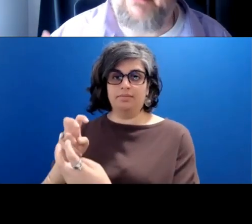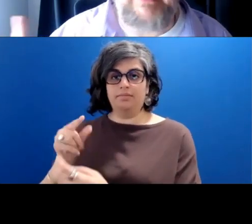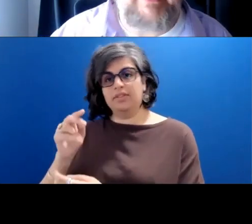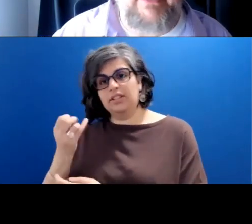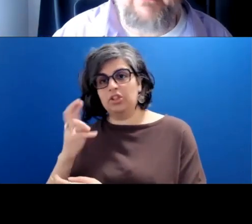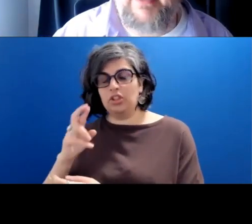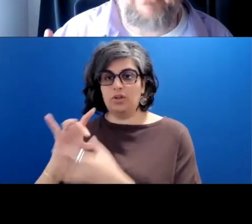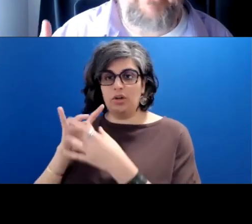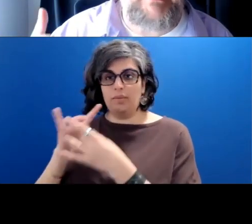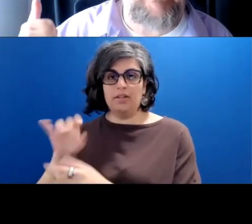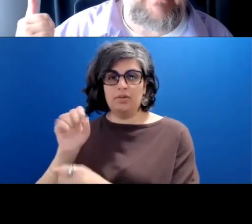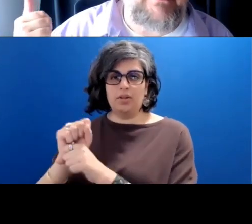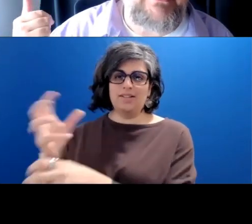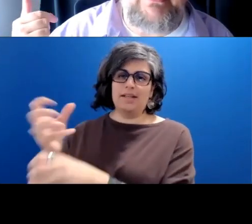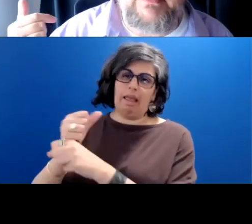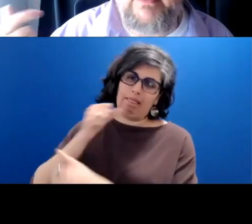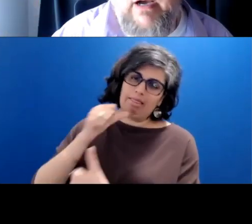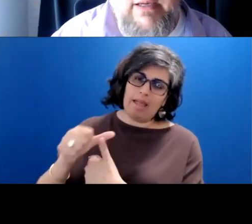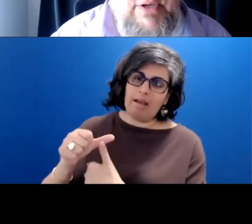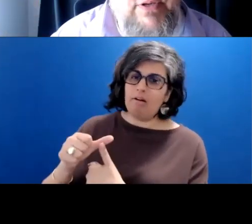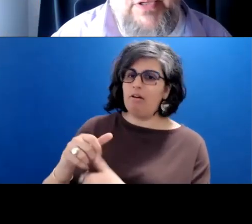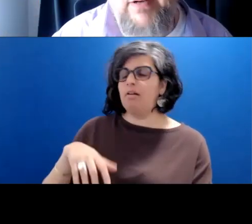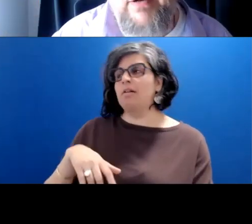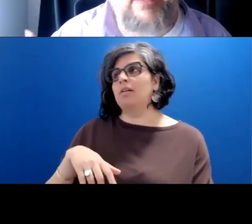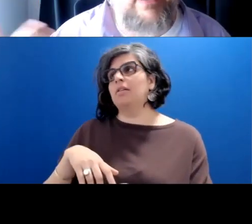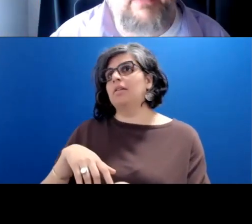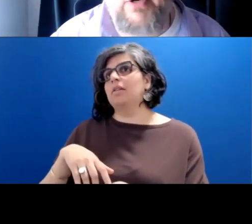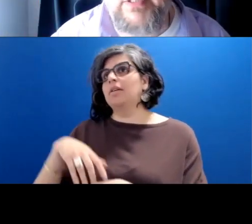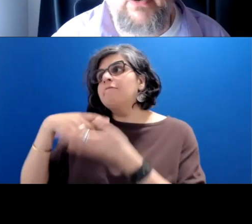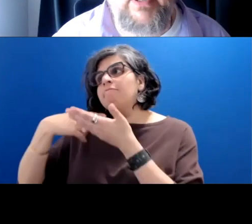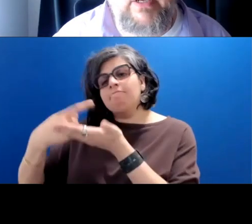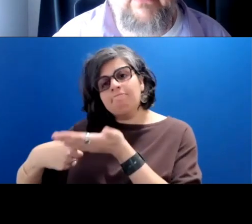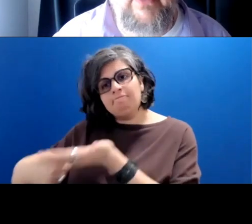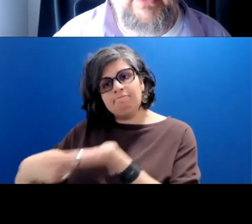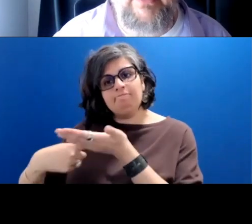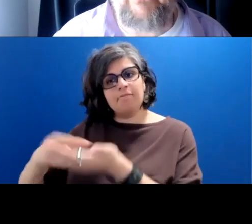So to get a letter if they need a letter, to talk about their gender, to talk about what's going on for their gender,